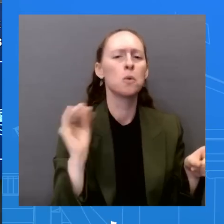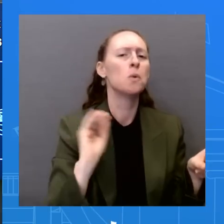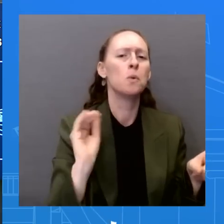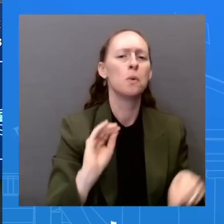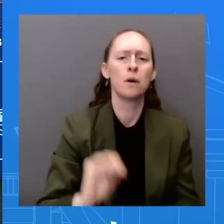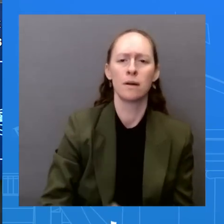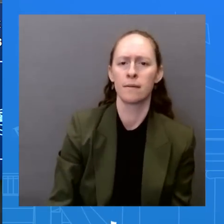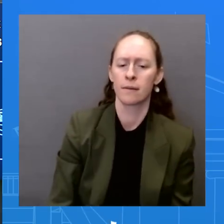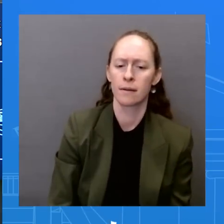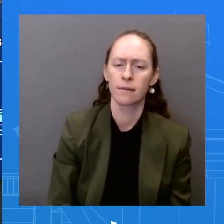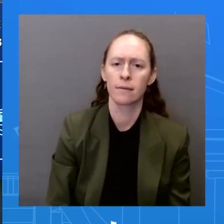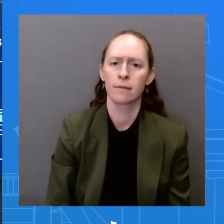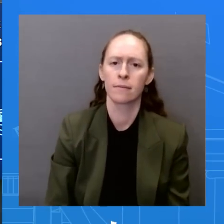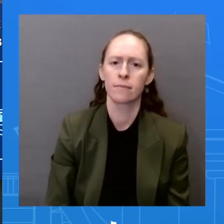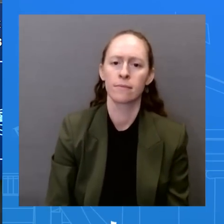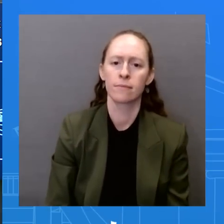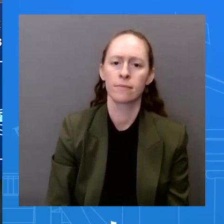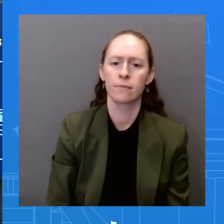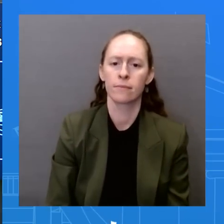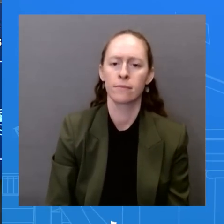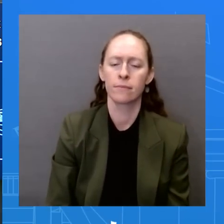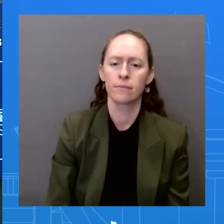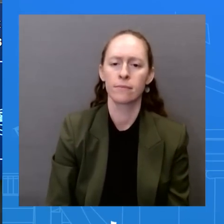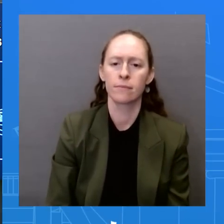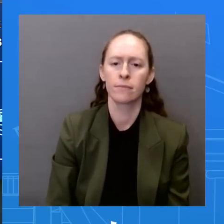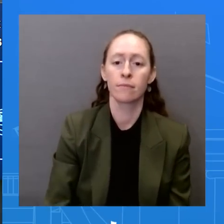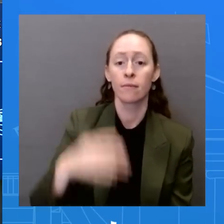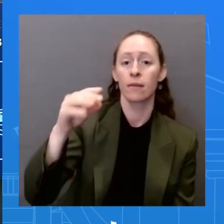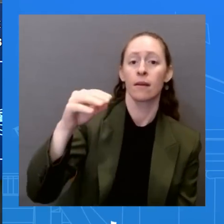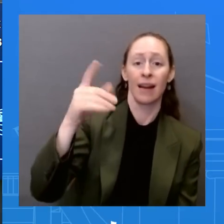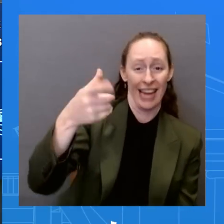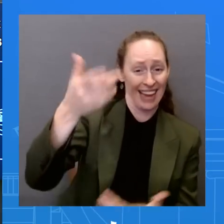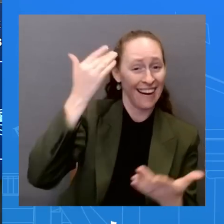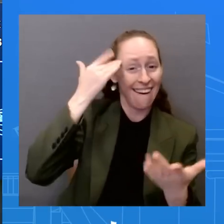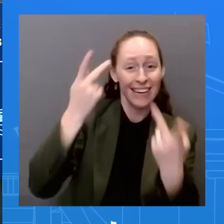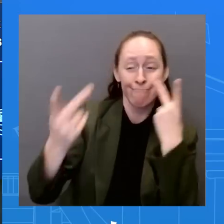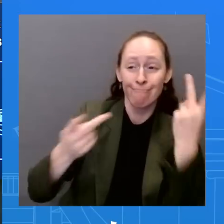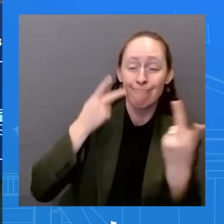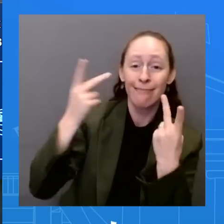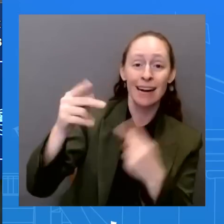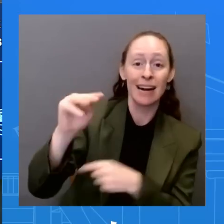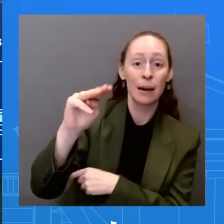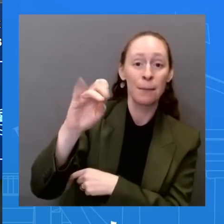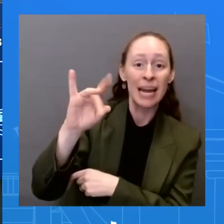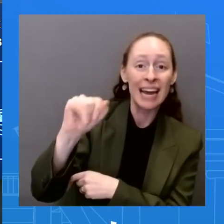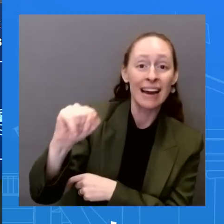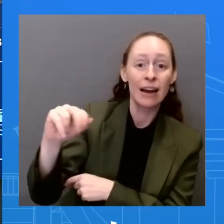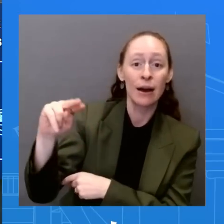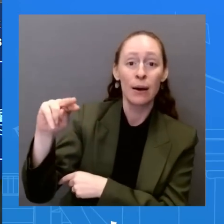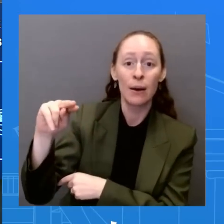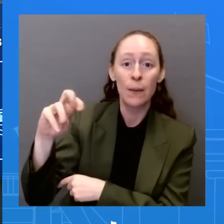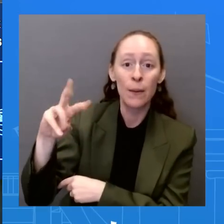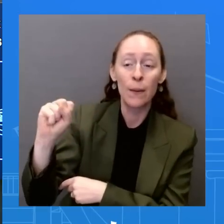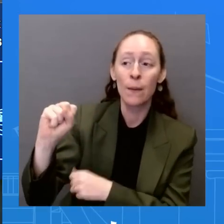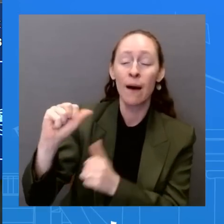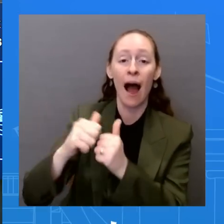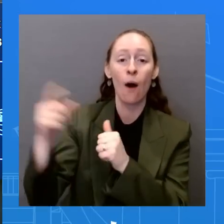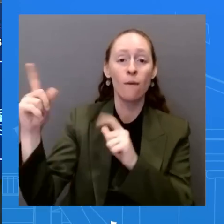in the way that we communicate with our students and universities, in the ways that we communicate with others that need to know about this -- really making it clear that this is a virus.